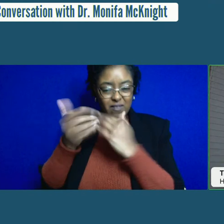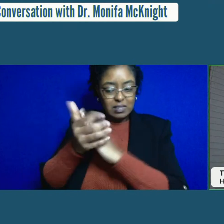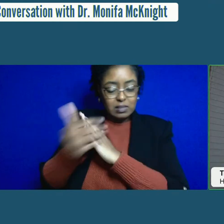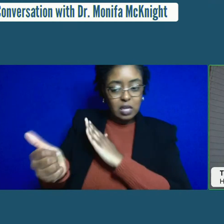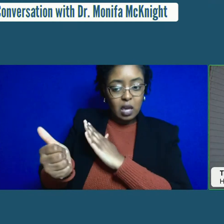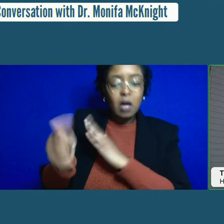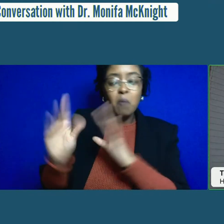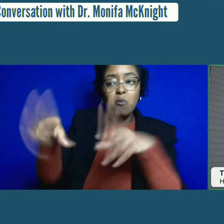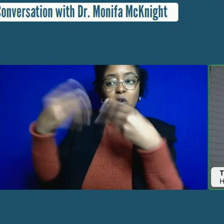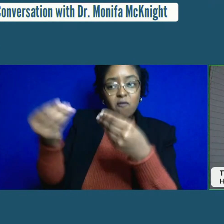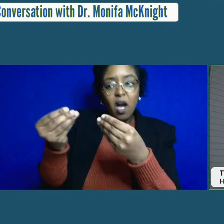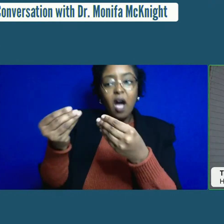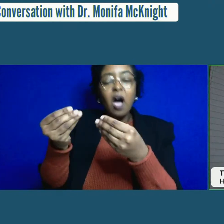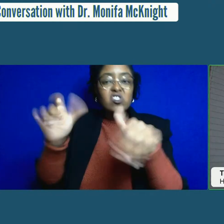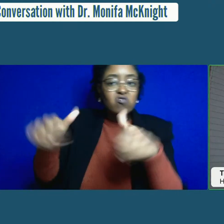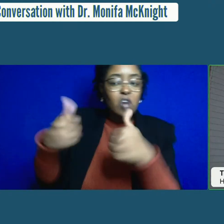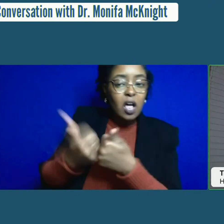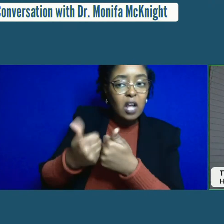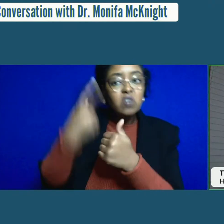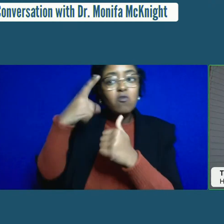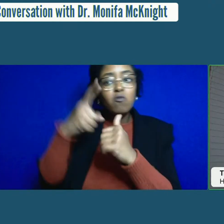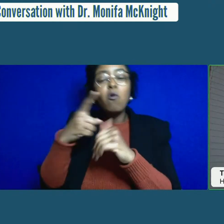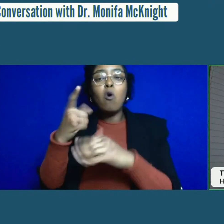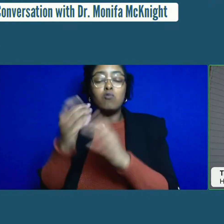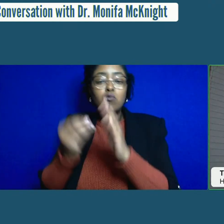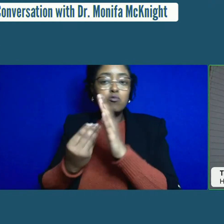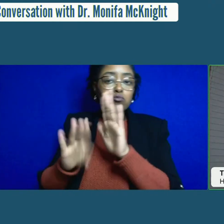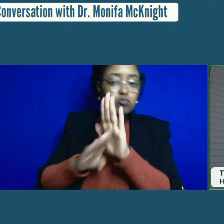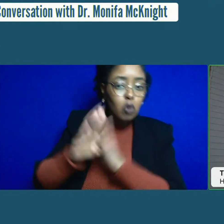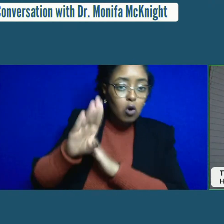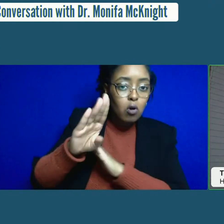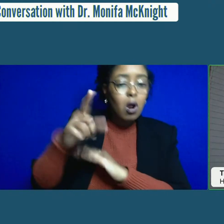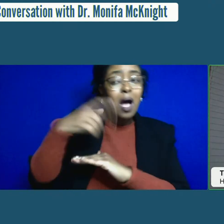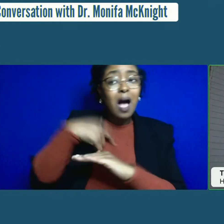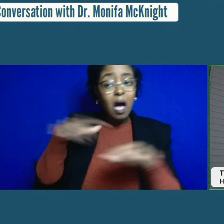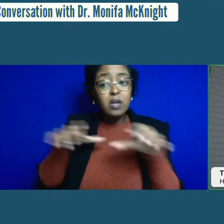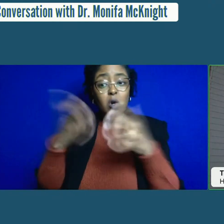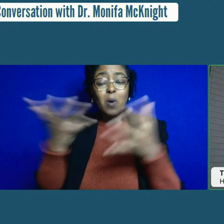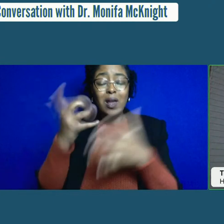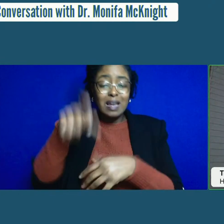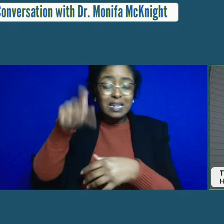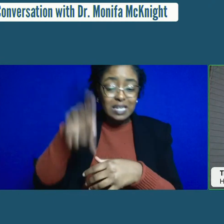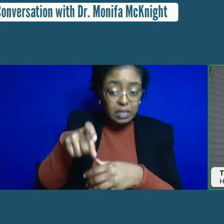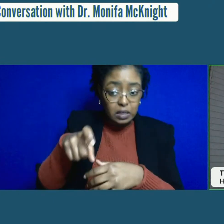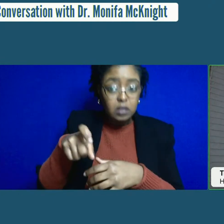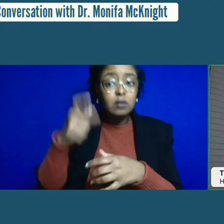and challenges to further their growth. I did what I needed to